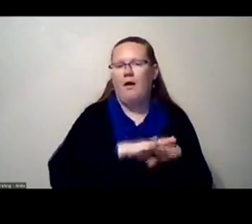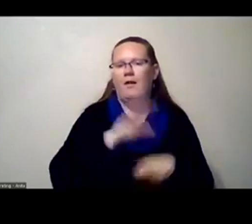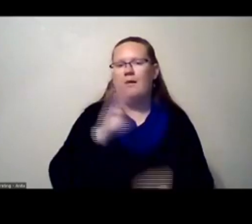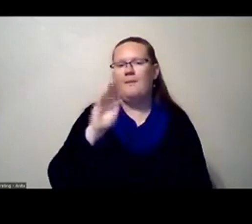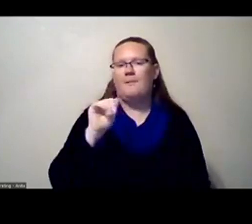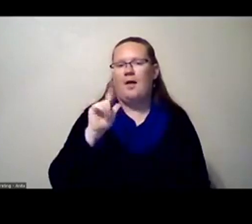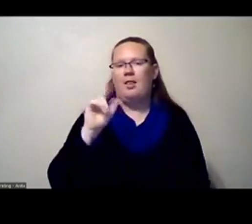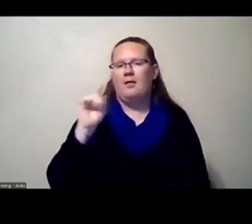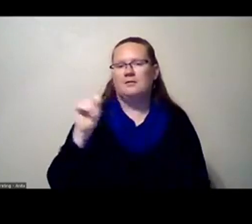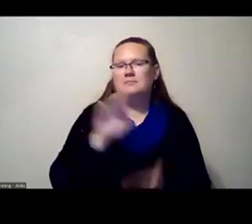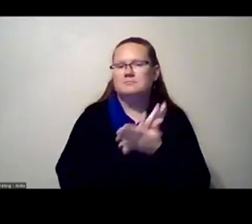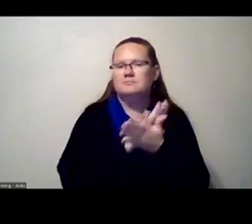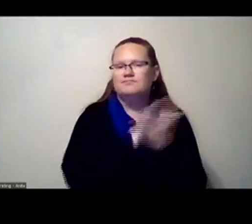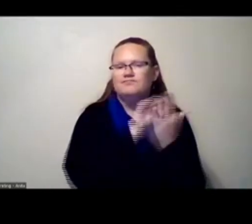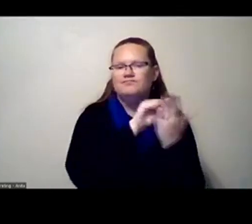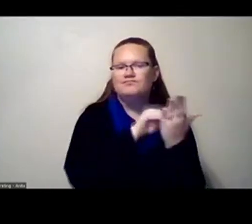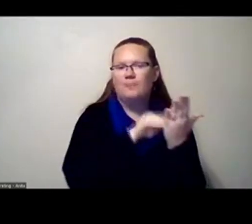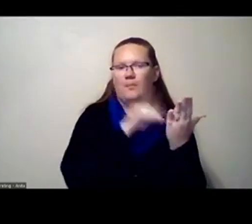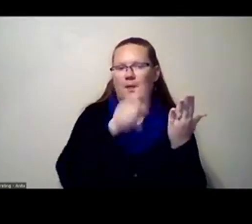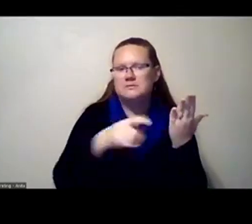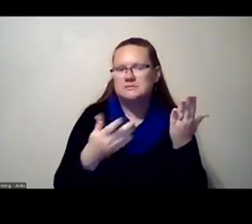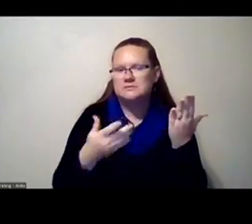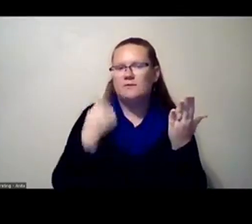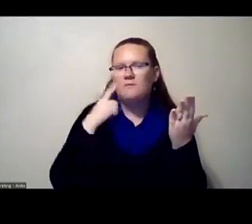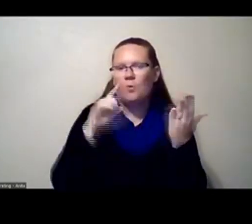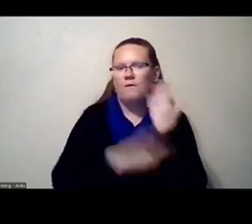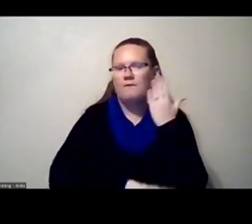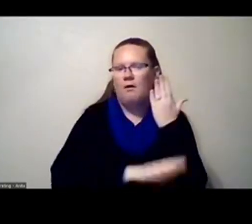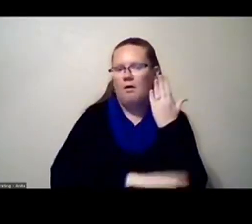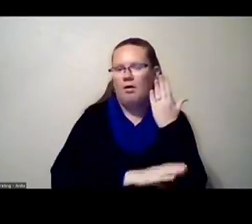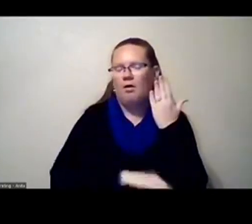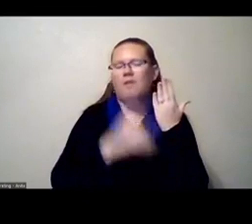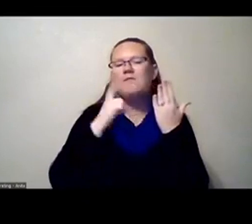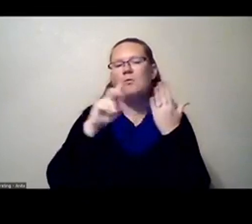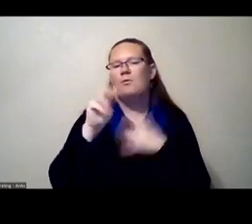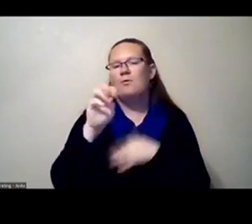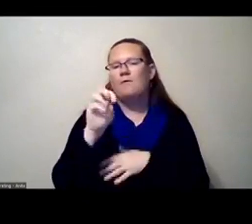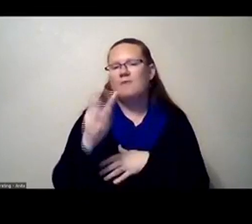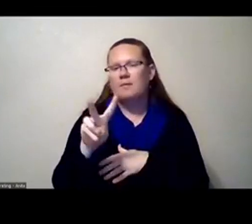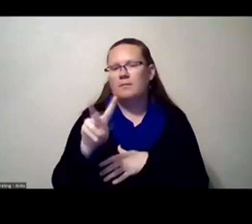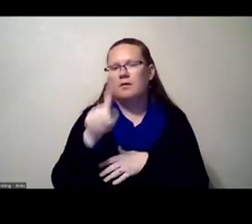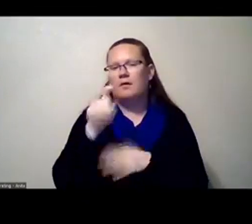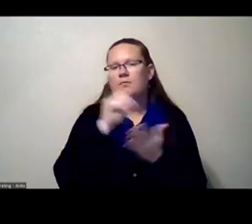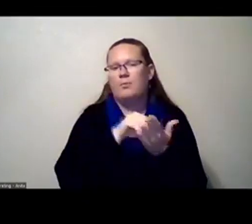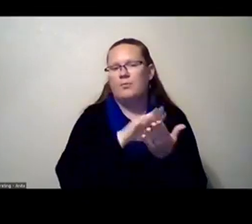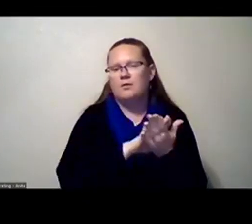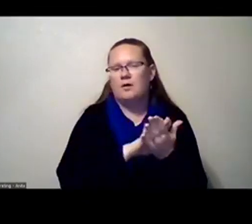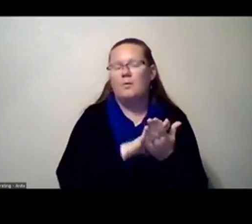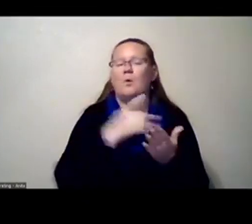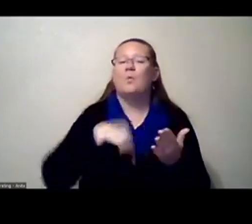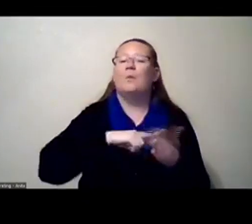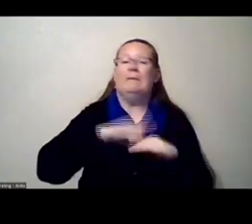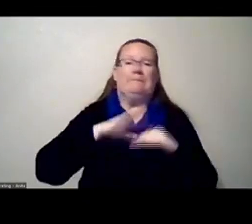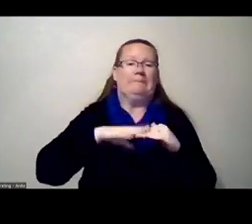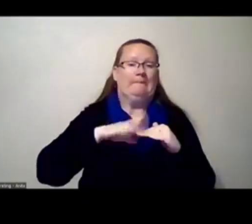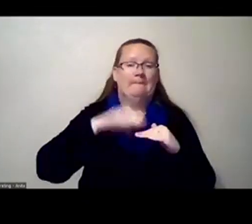probably November. But we're going to put something on the ballot. We will at least have to renew.